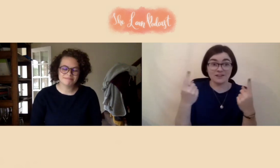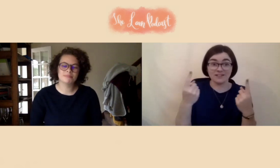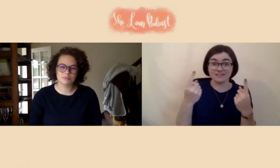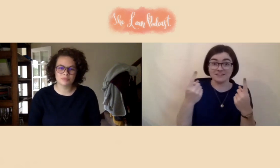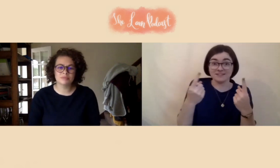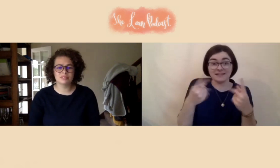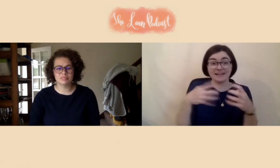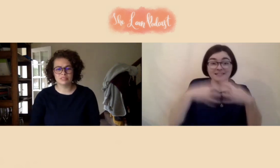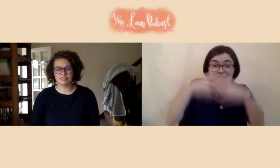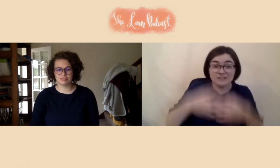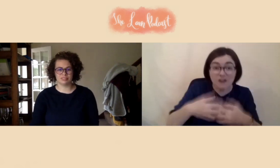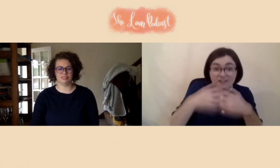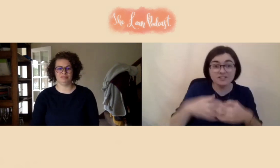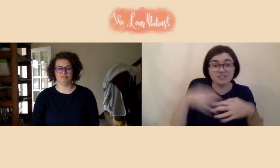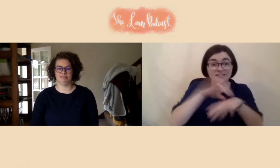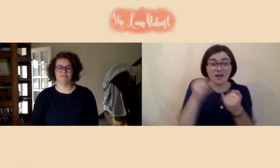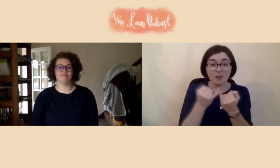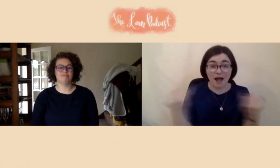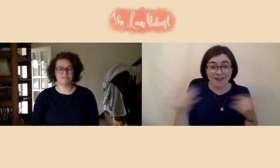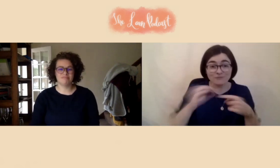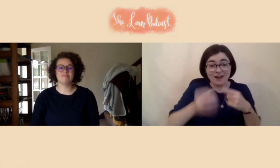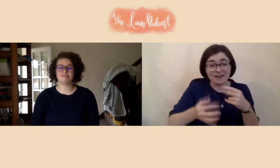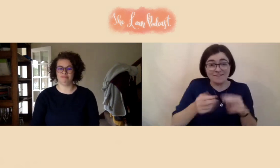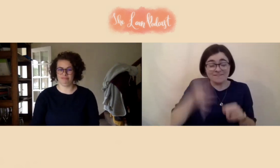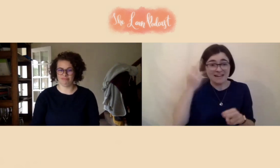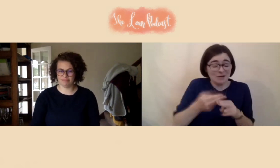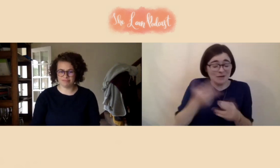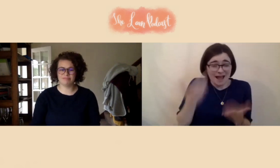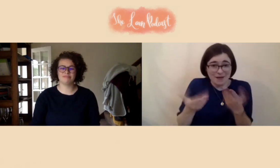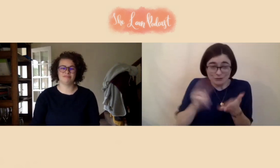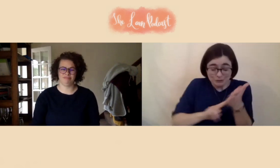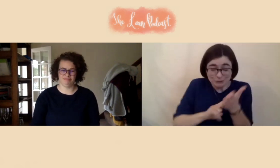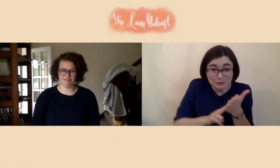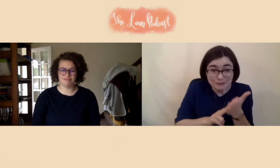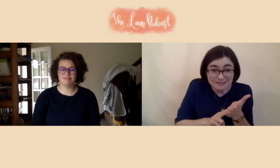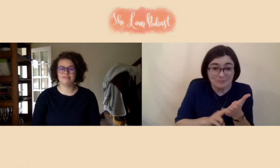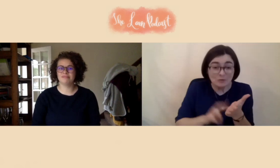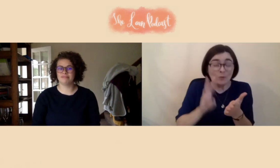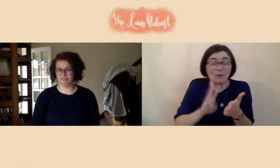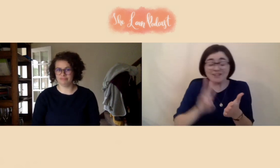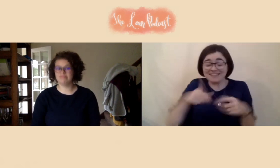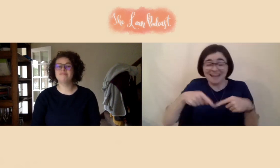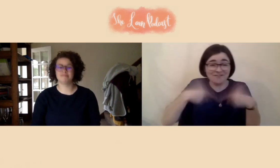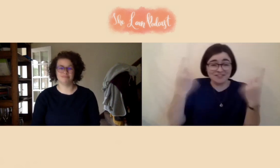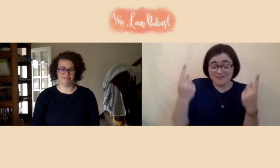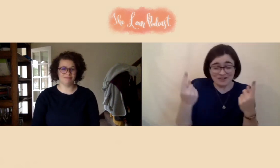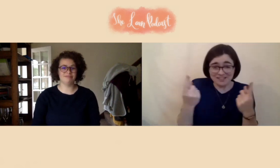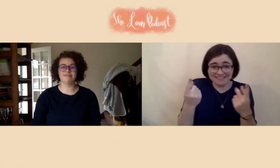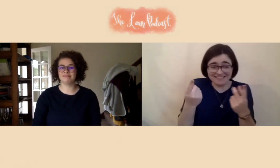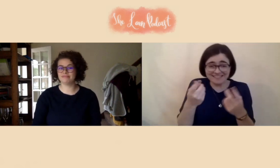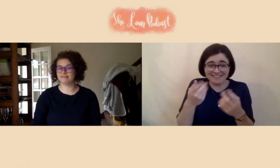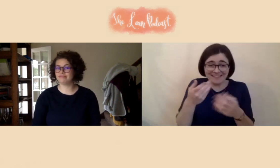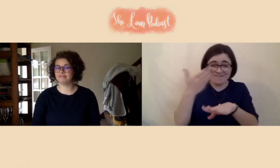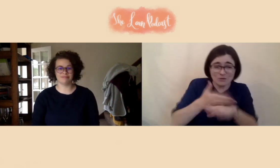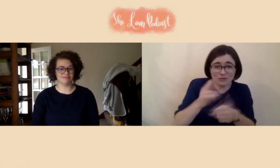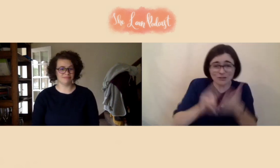figuring out how to use platforms, wishing that platforms had other functions that they just don't have. They just don't have.